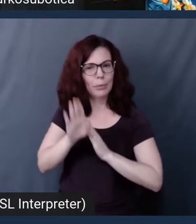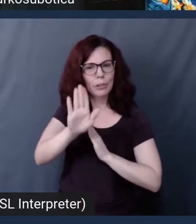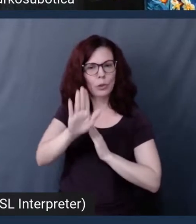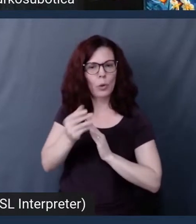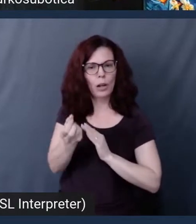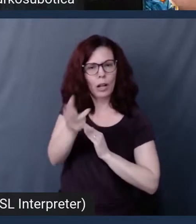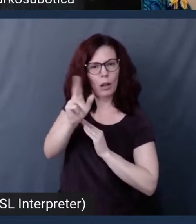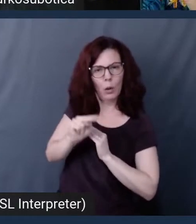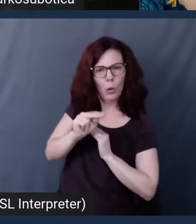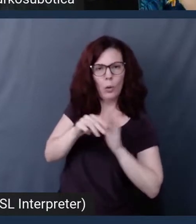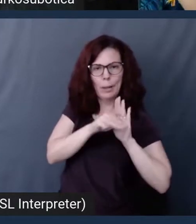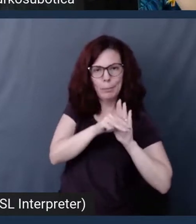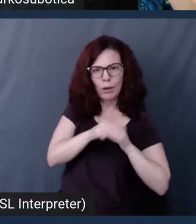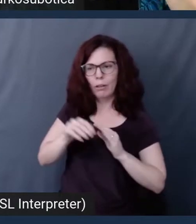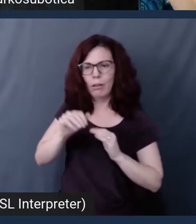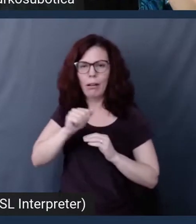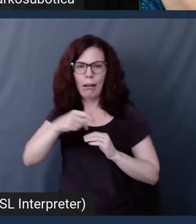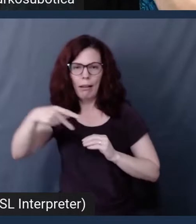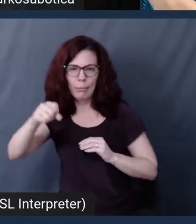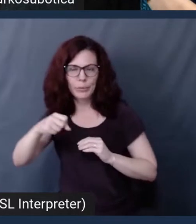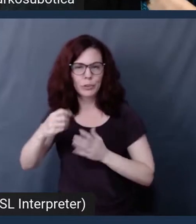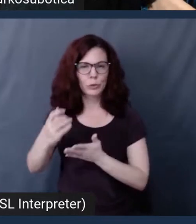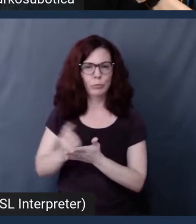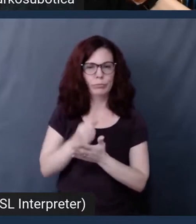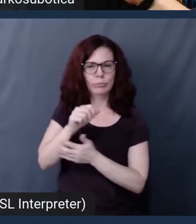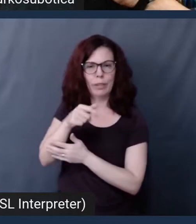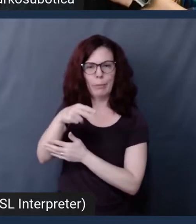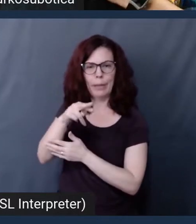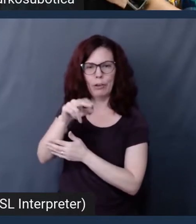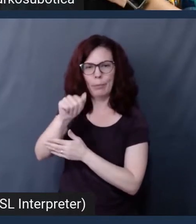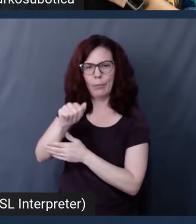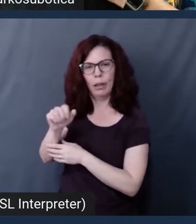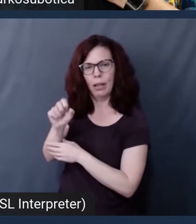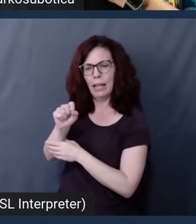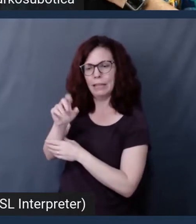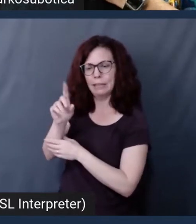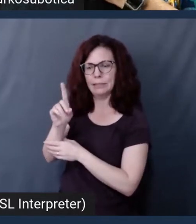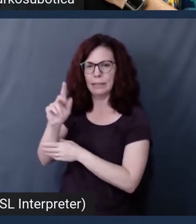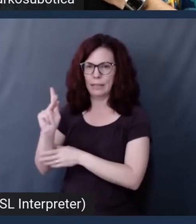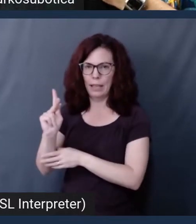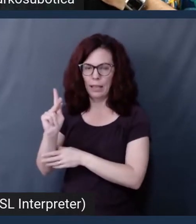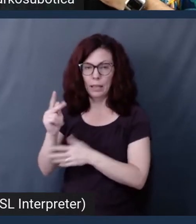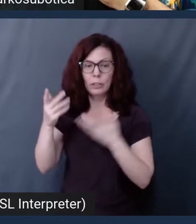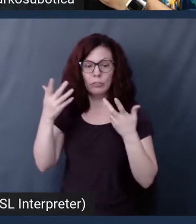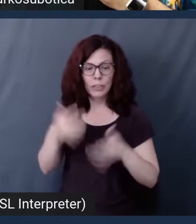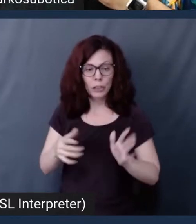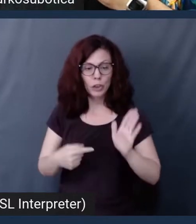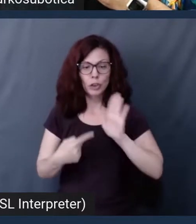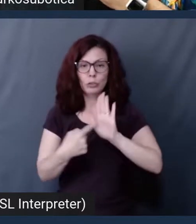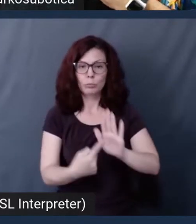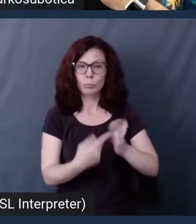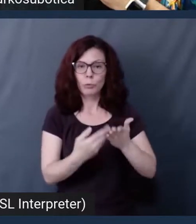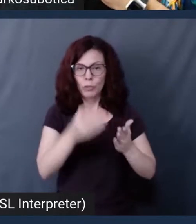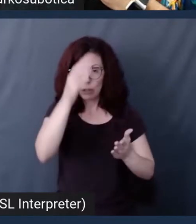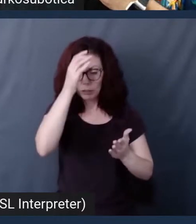leveraging Panorama's application SDK. Once you do that, you do a proof of concept, you make sure everything is working end to end,